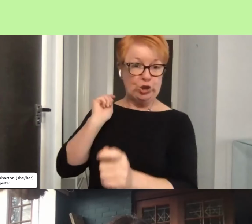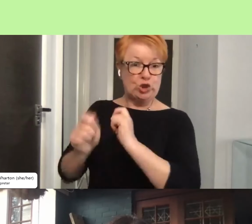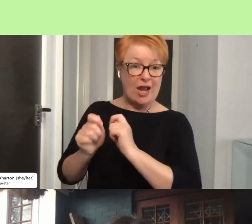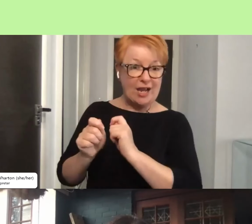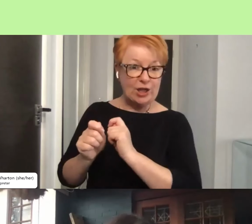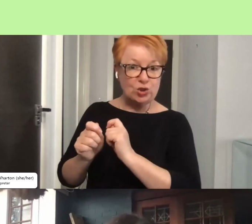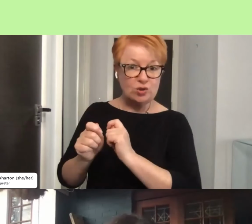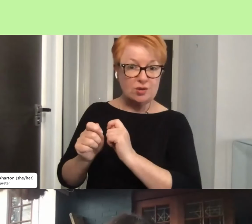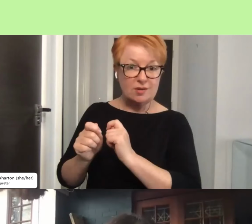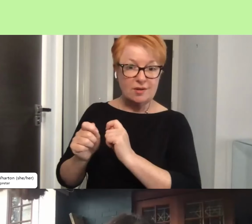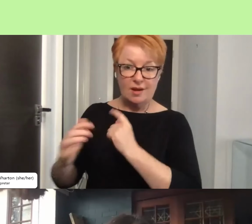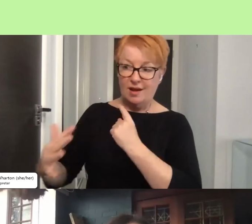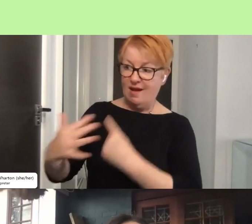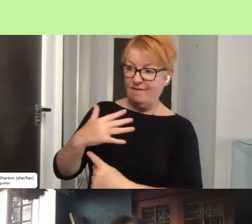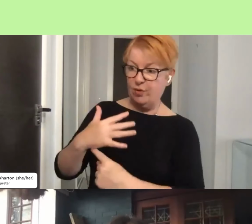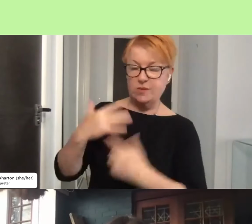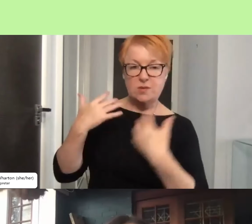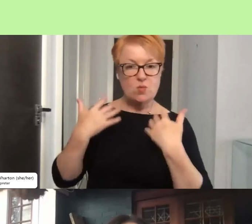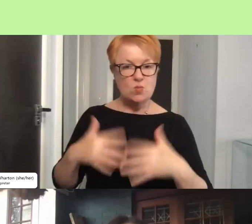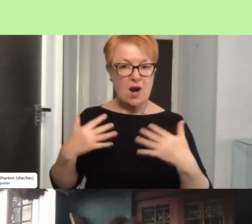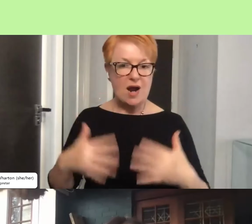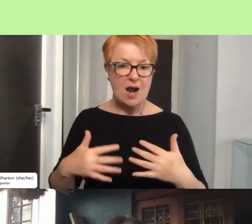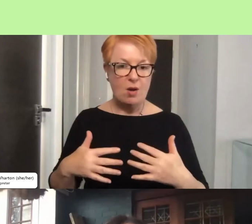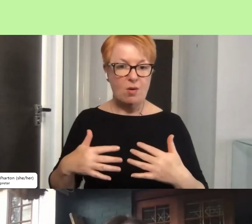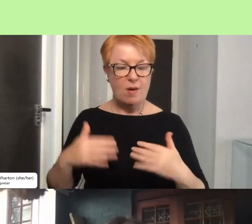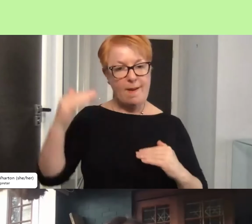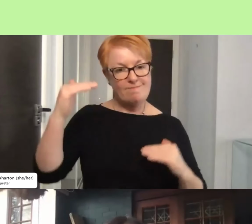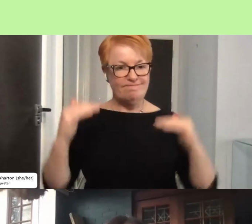especially when they choose to involve with cultural institutions, they should not see